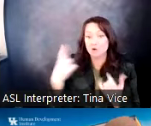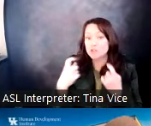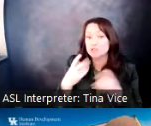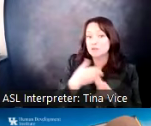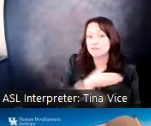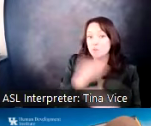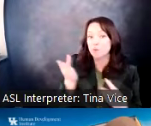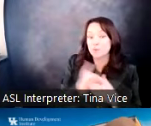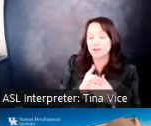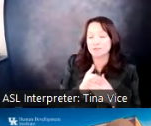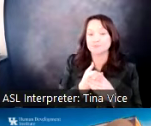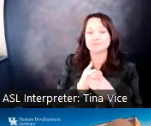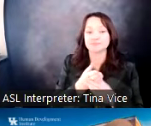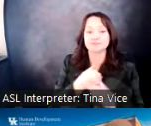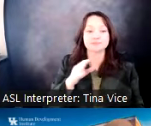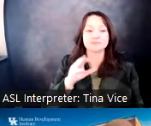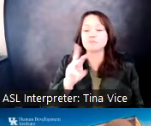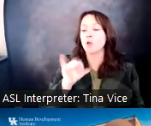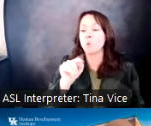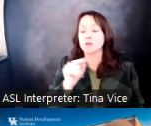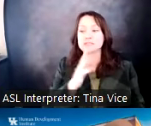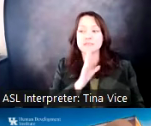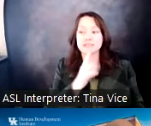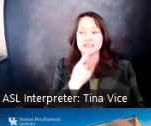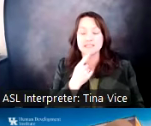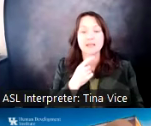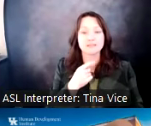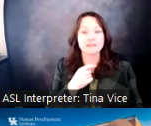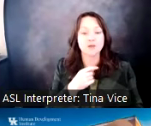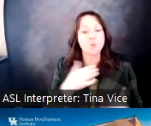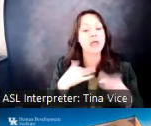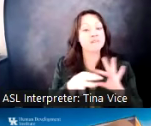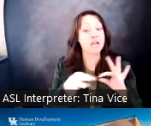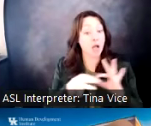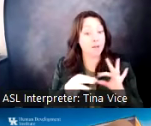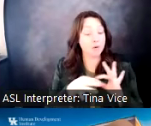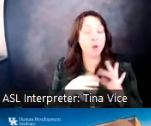John, we have a John, we have a comment or we have a question in the chat. And